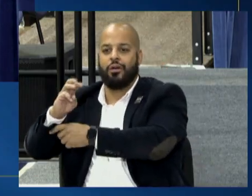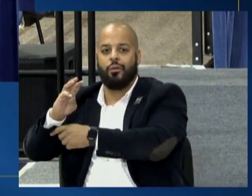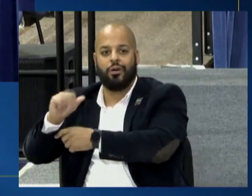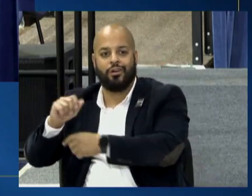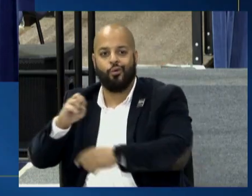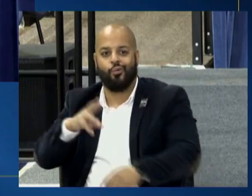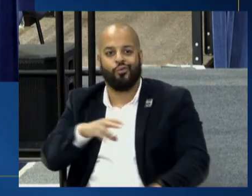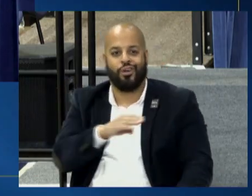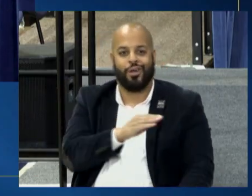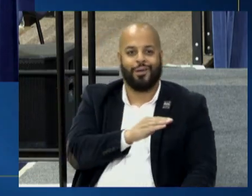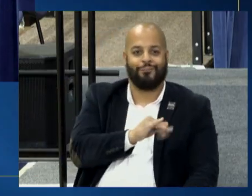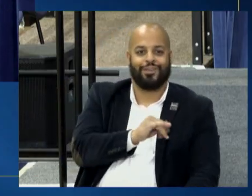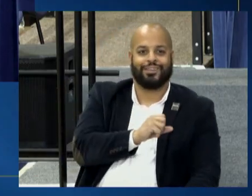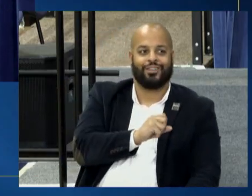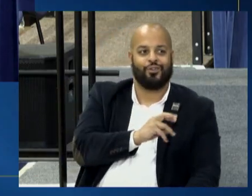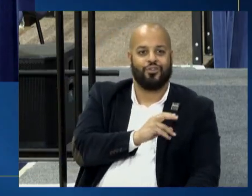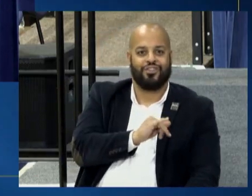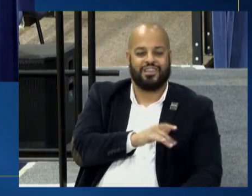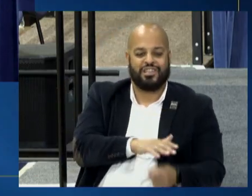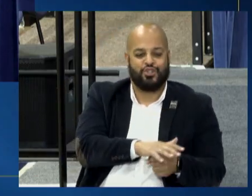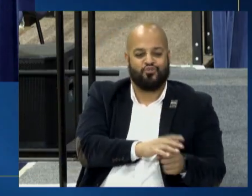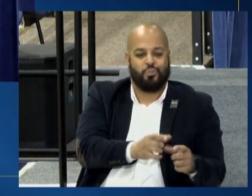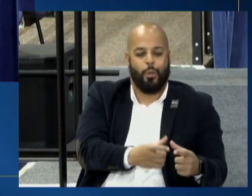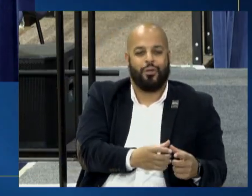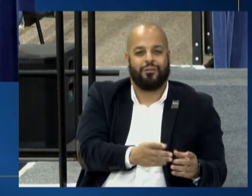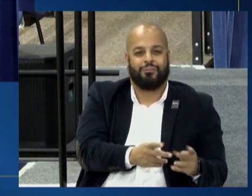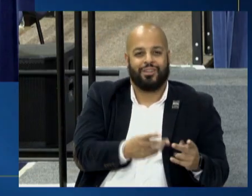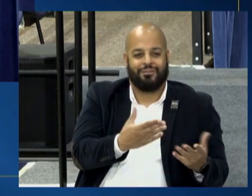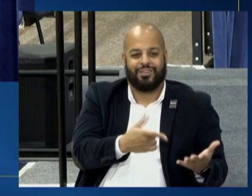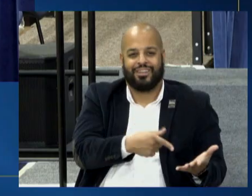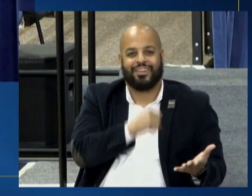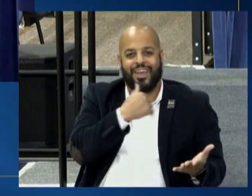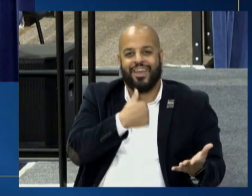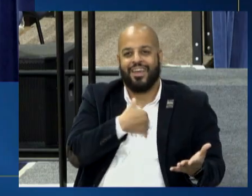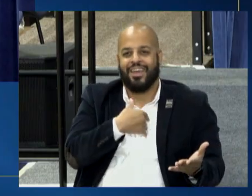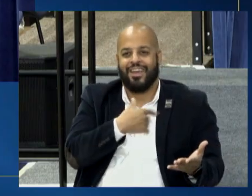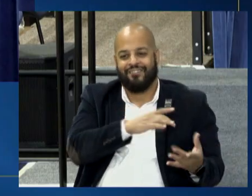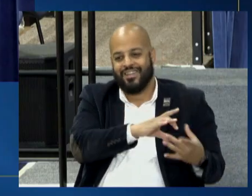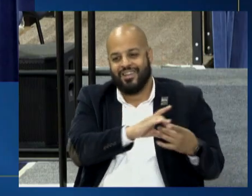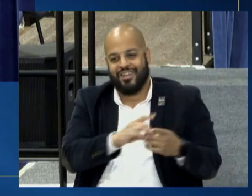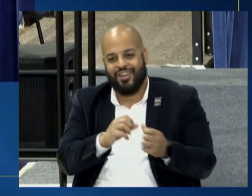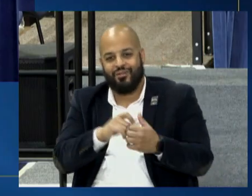Or any of those places that may not have currently been integrated into a clinical trial network,